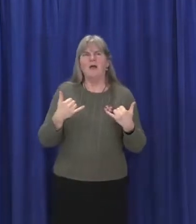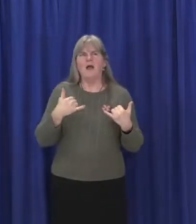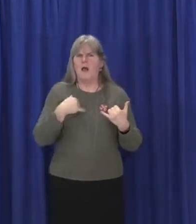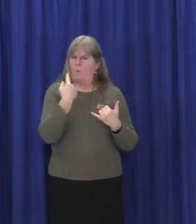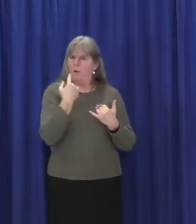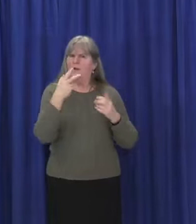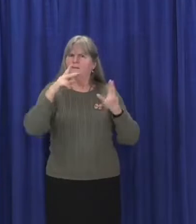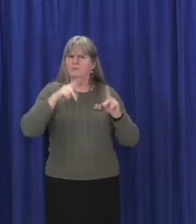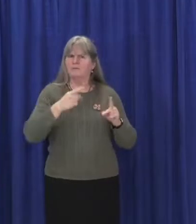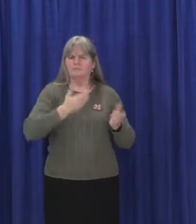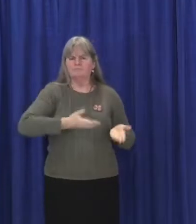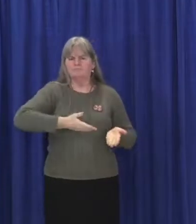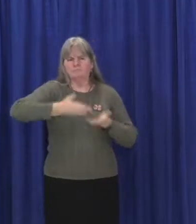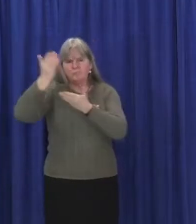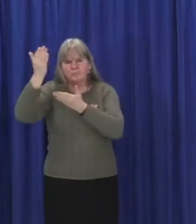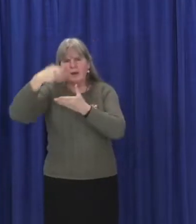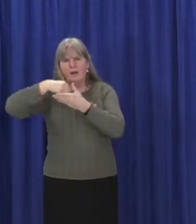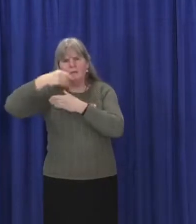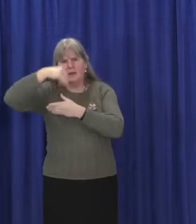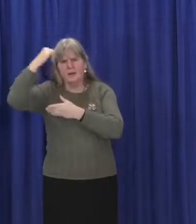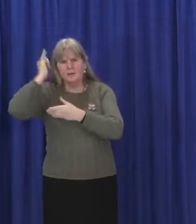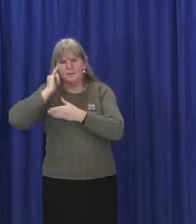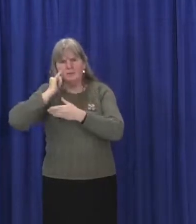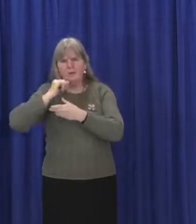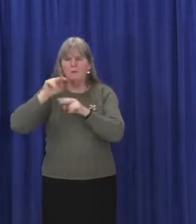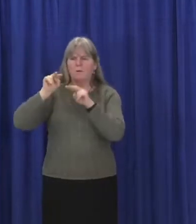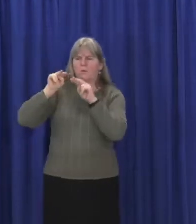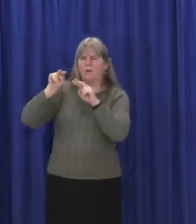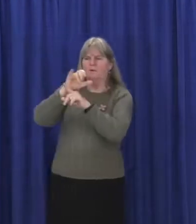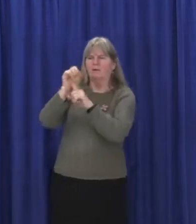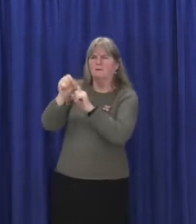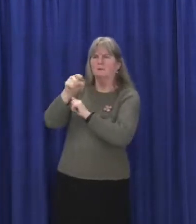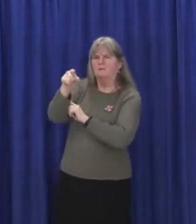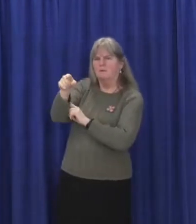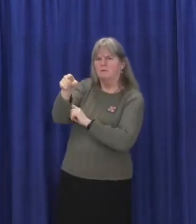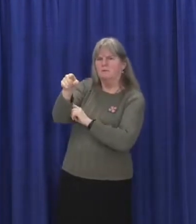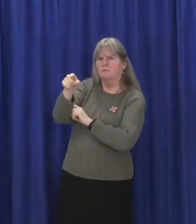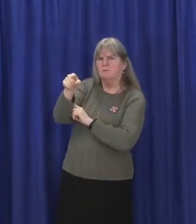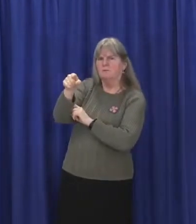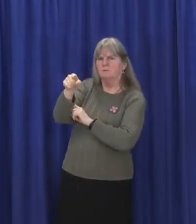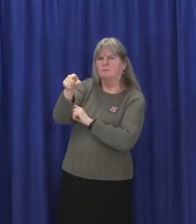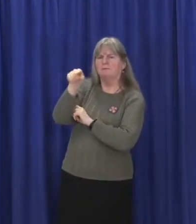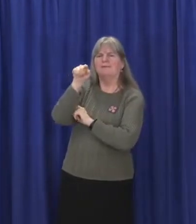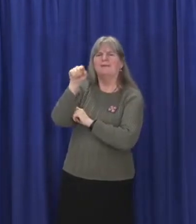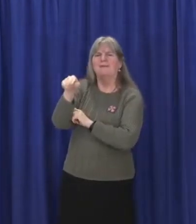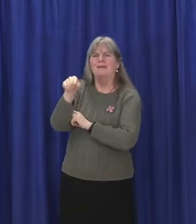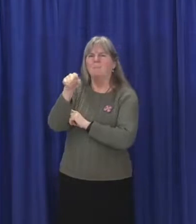was MediVac'd and we're monitoring that situation. Those are not included in those